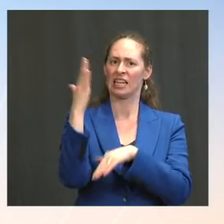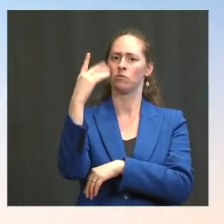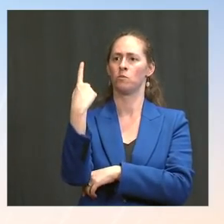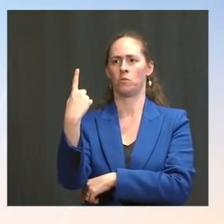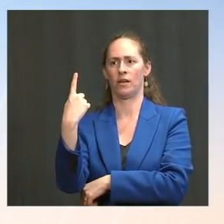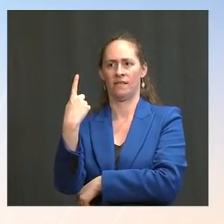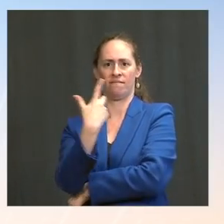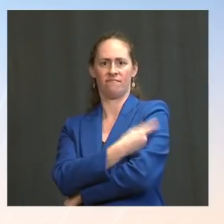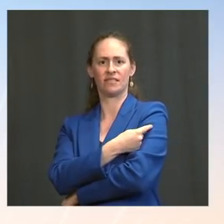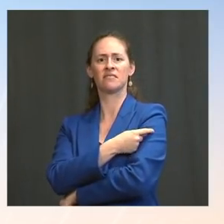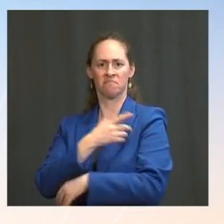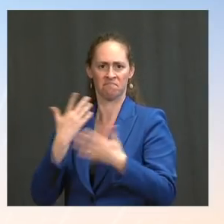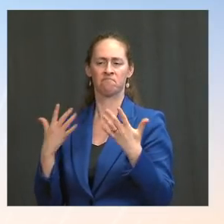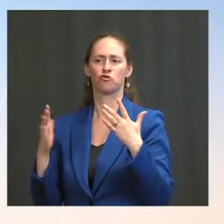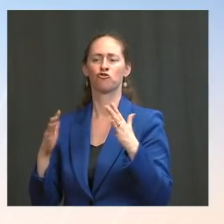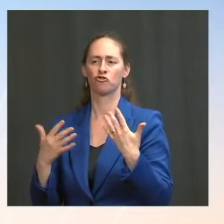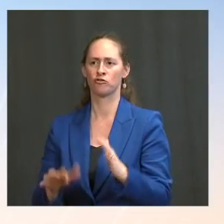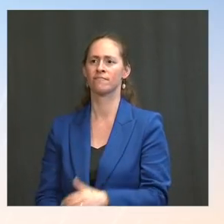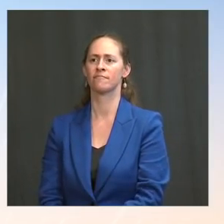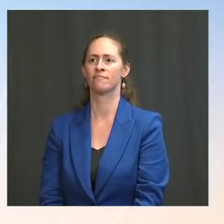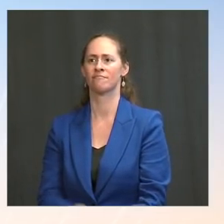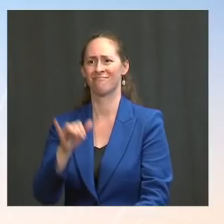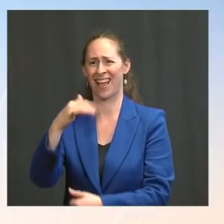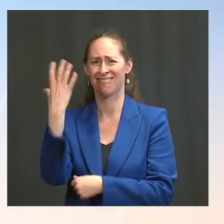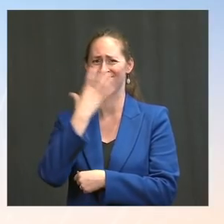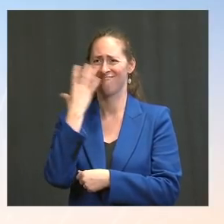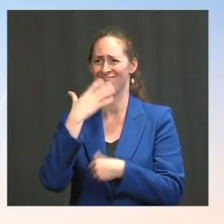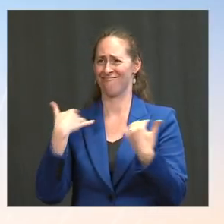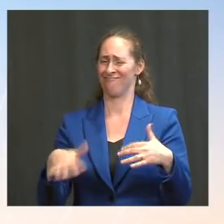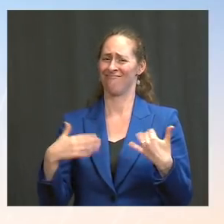something we're incredibly proud of. It's a reflection of the leadership of the President,